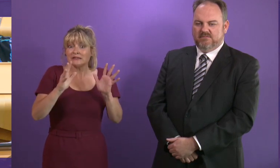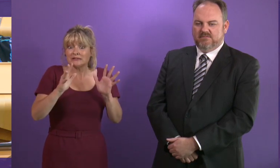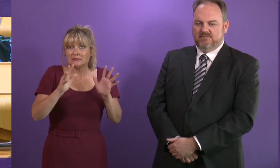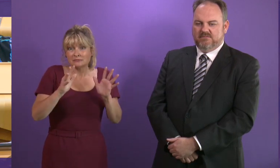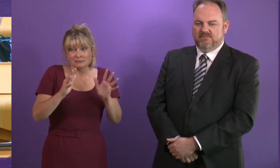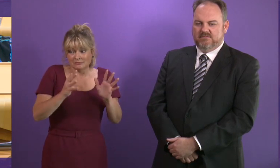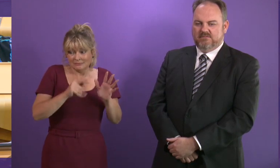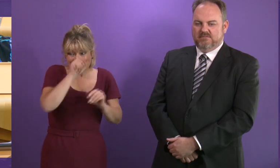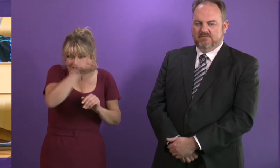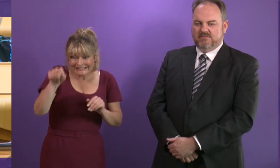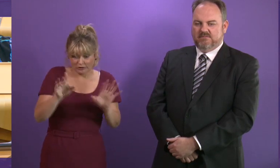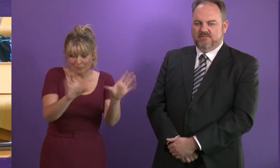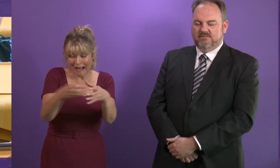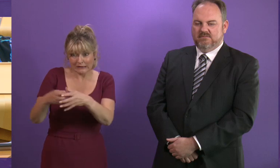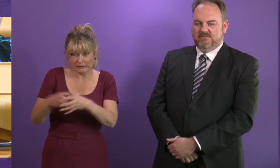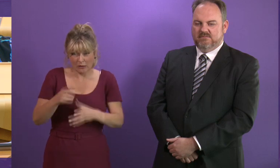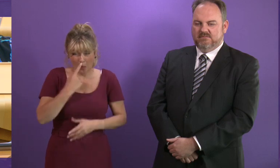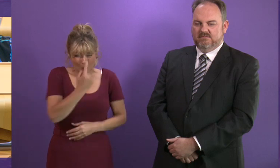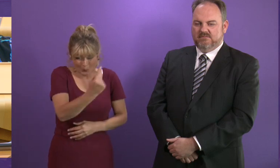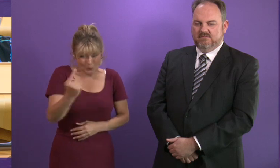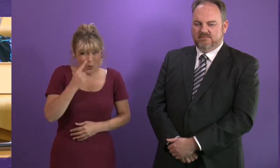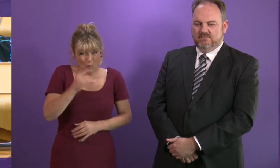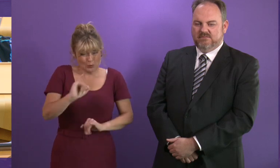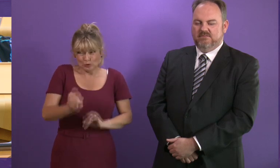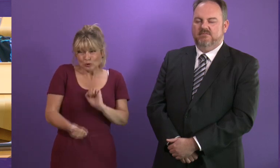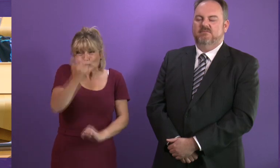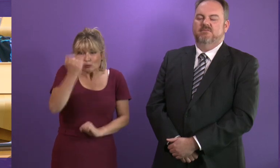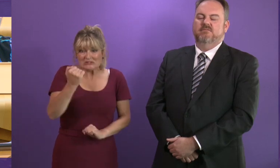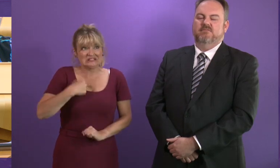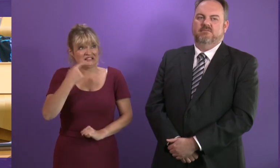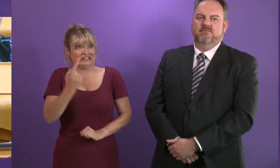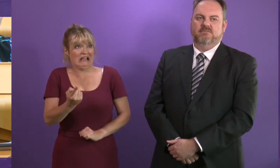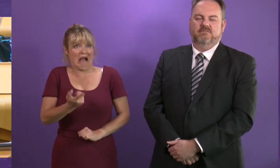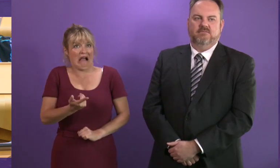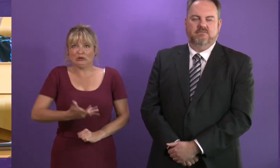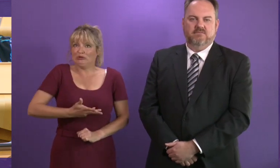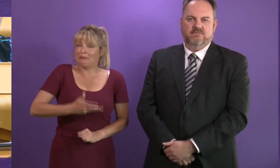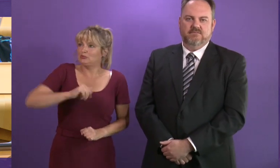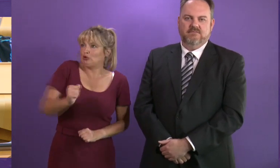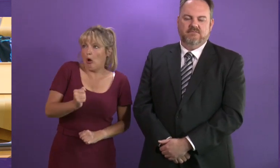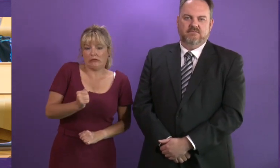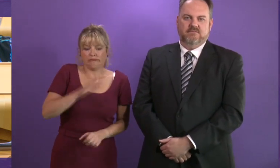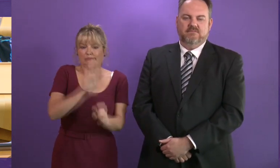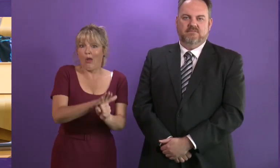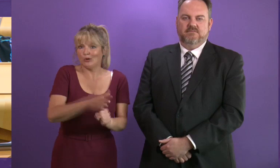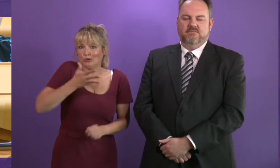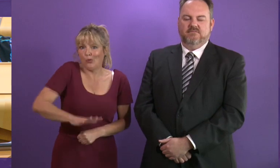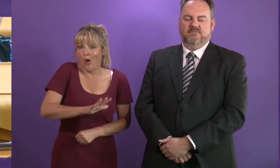themselves look utterly ridiculous. They are reduced to trying to block or rig Scotland’s